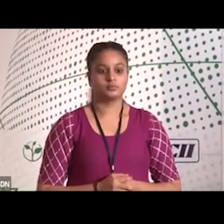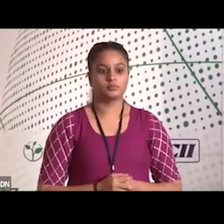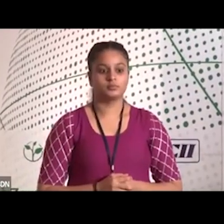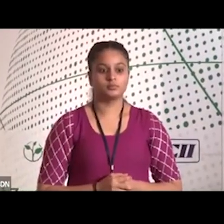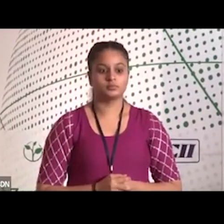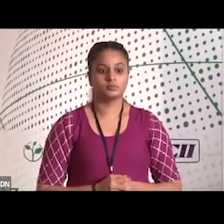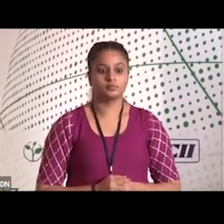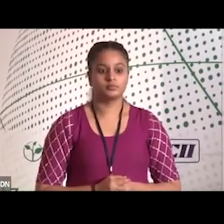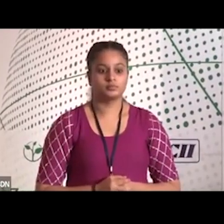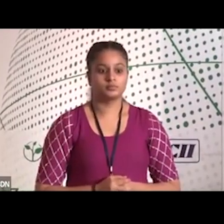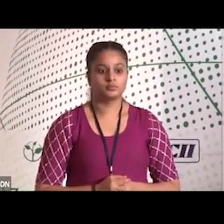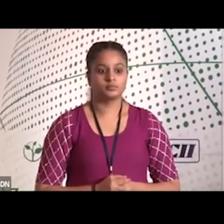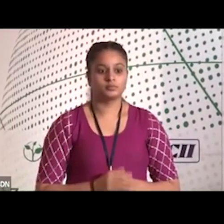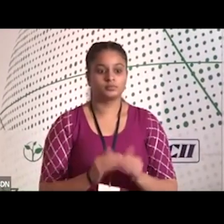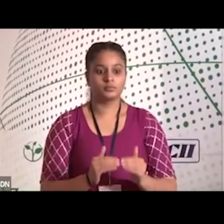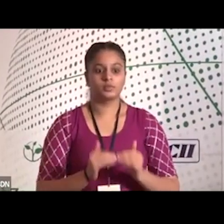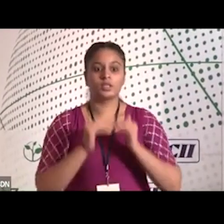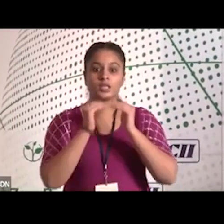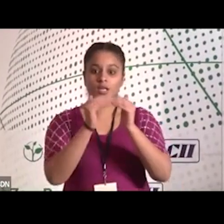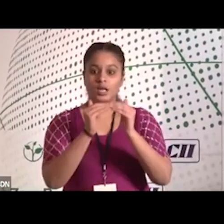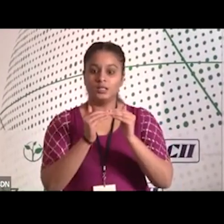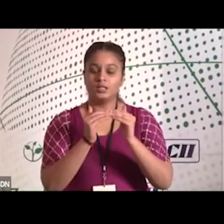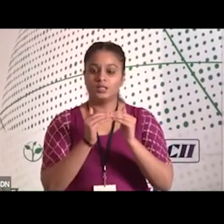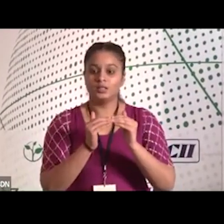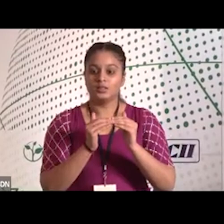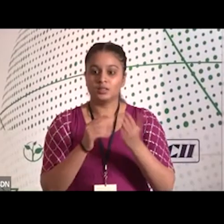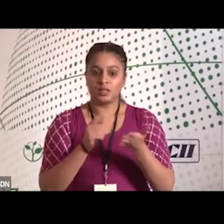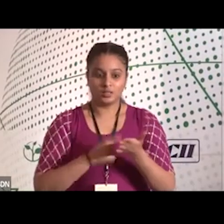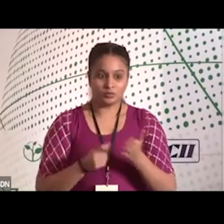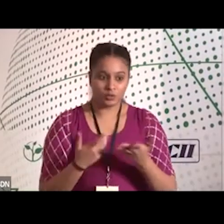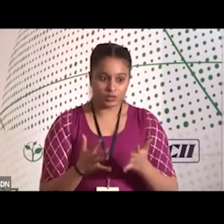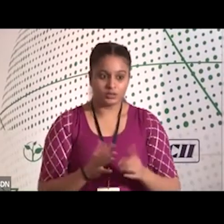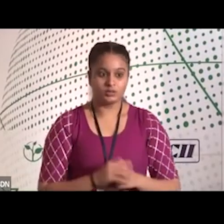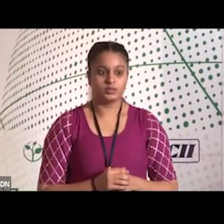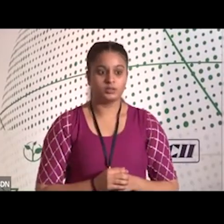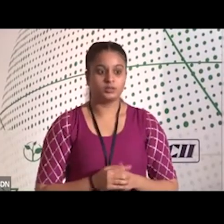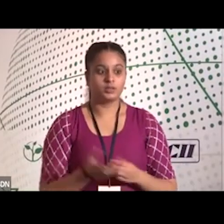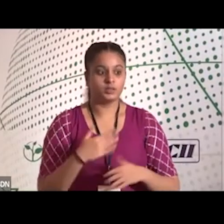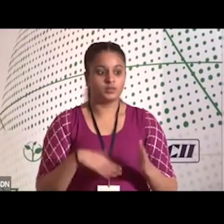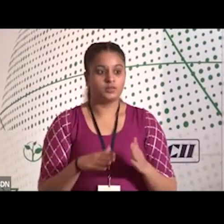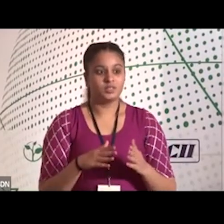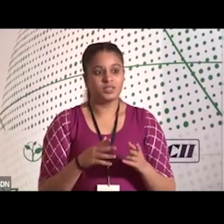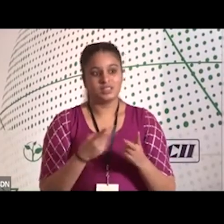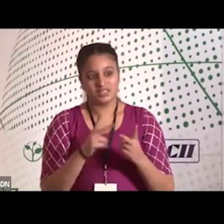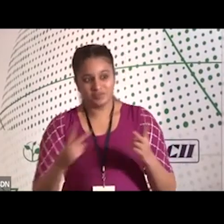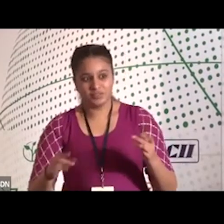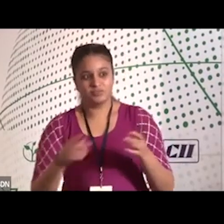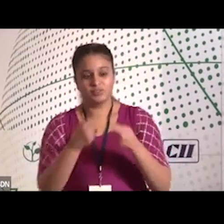Oh, highly sexually exploited. And we heard horror stories during COVID,